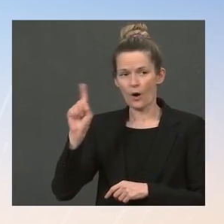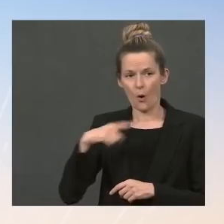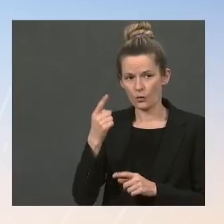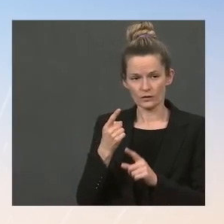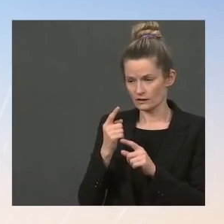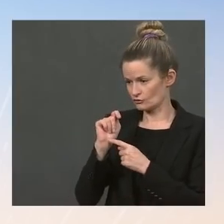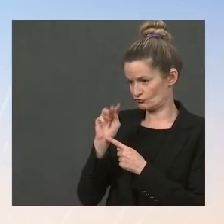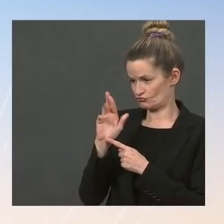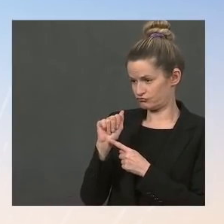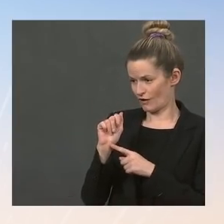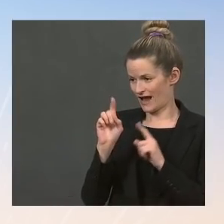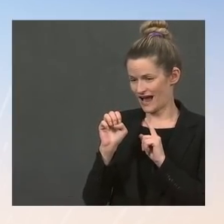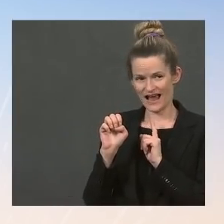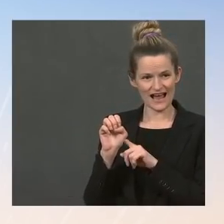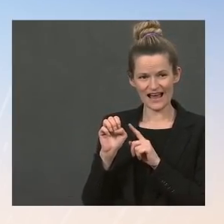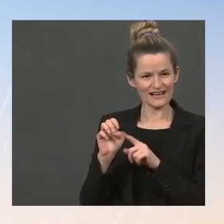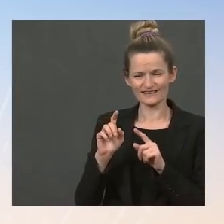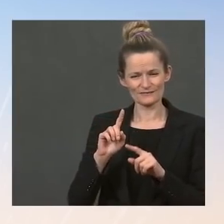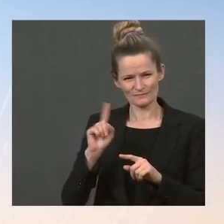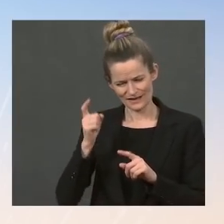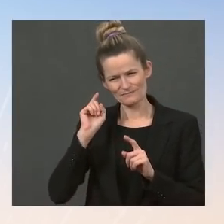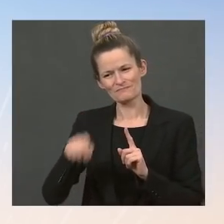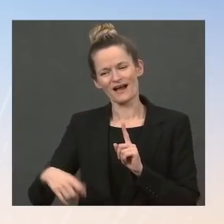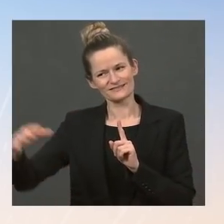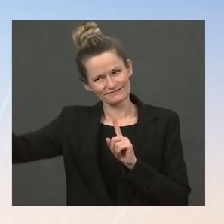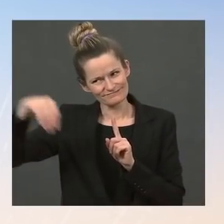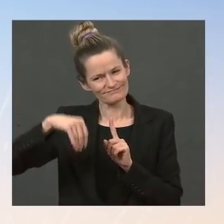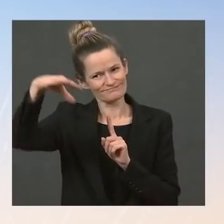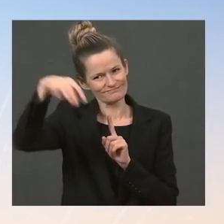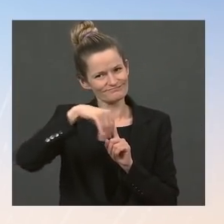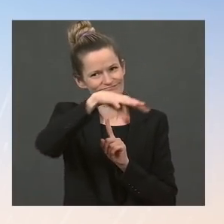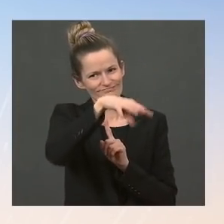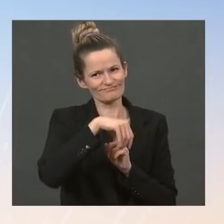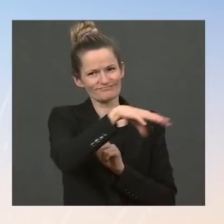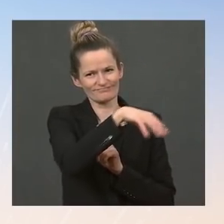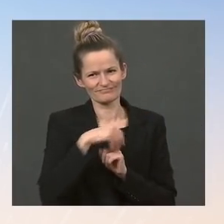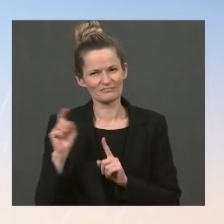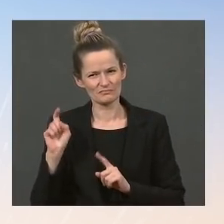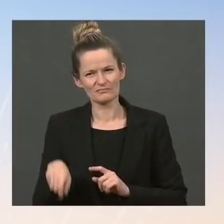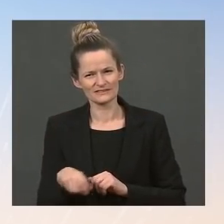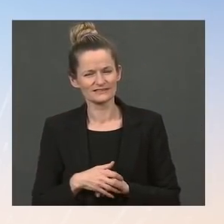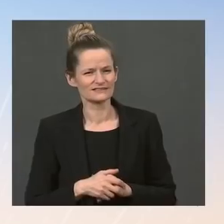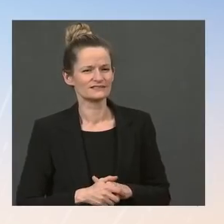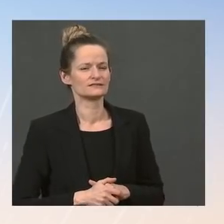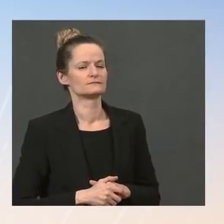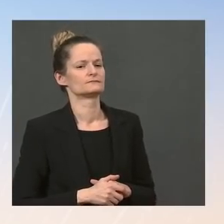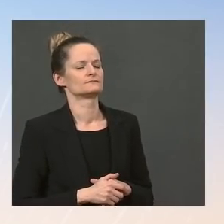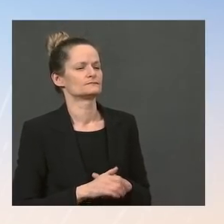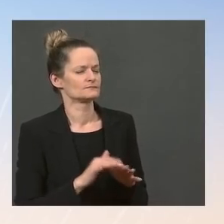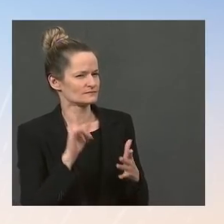On housekeeping, is the President intending to meet with Emmanuel Macron on the sidelines of the U.N. General Assembly?